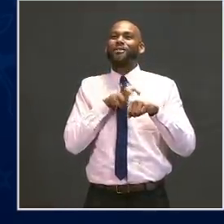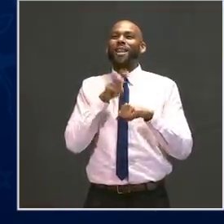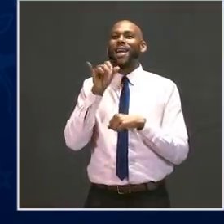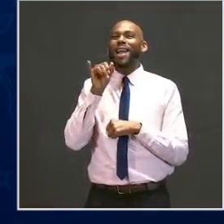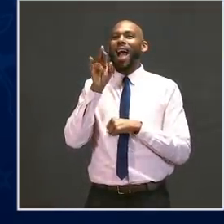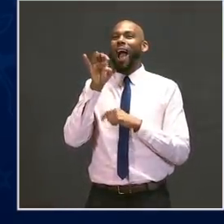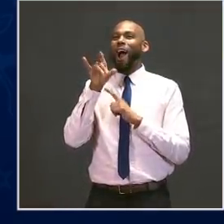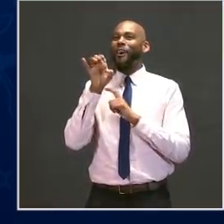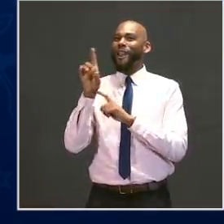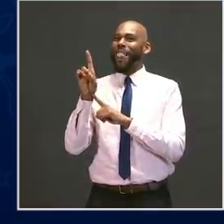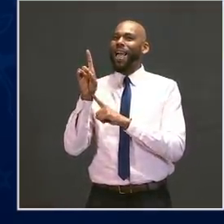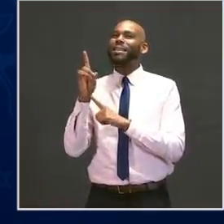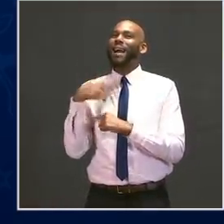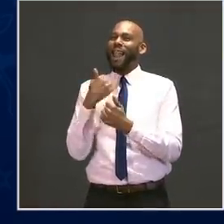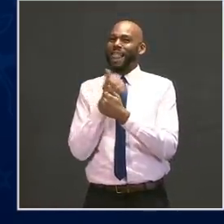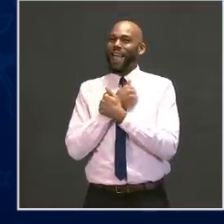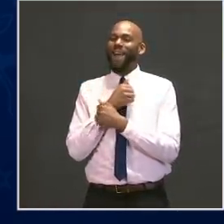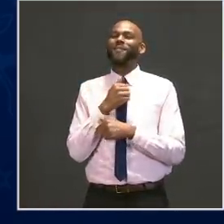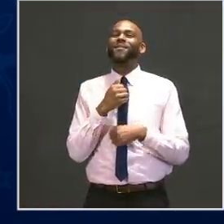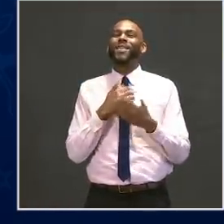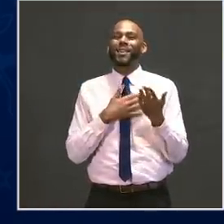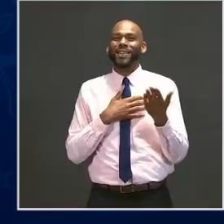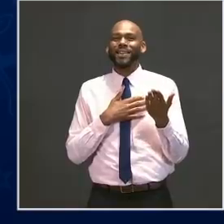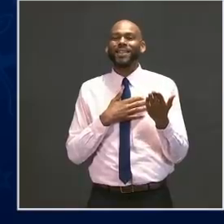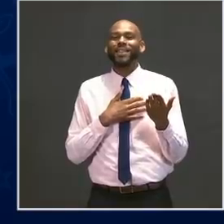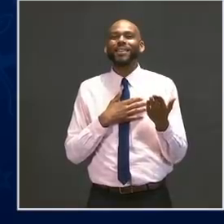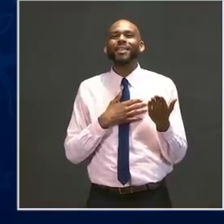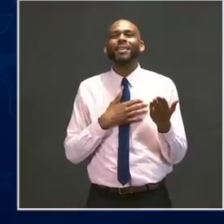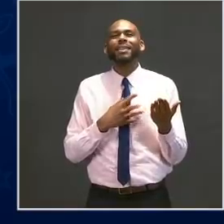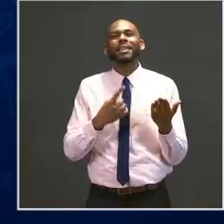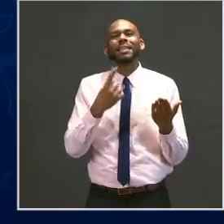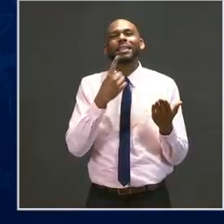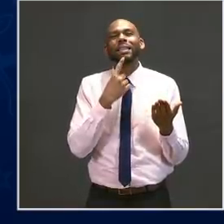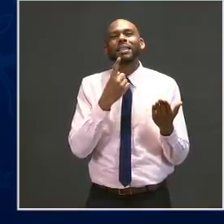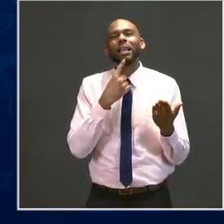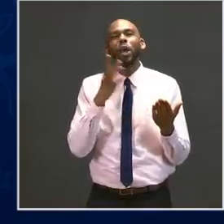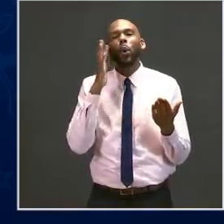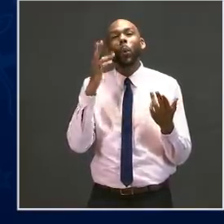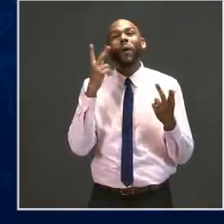this question then. >> Ms. Psaki: Okay. The Press: He says -- the Taoiseach said today that he will visit the White House next month